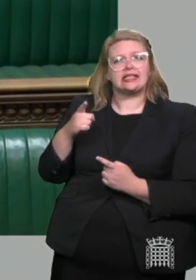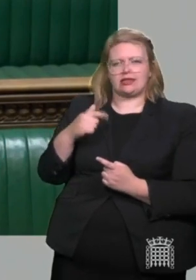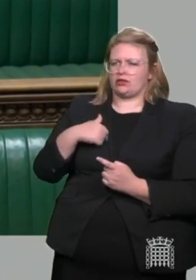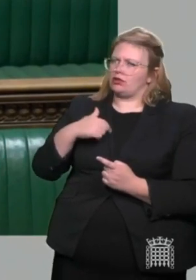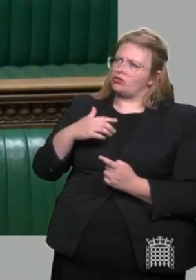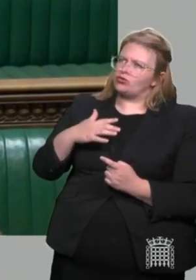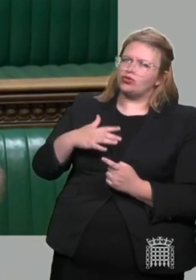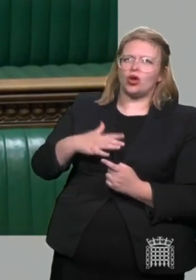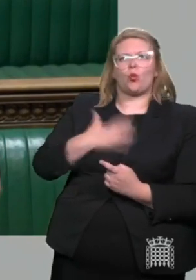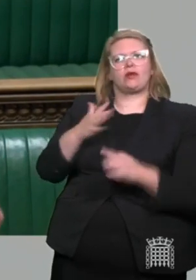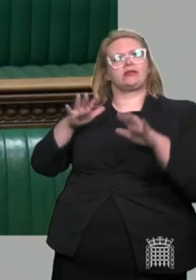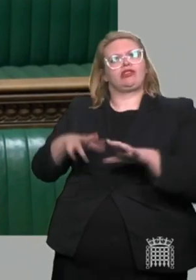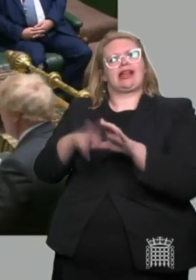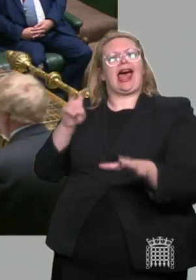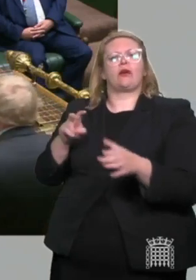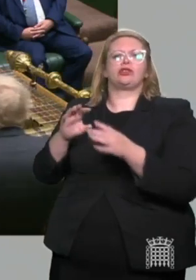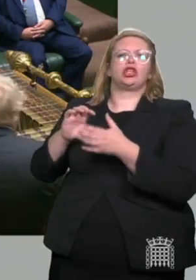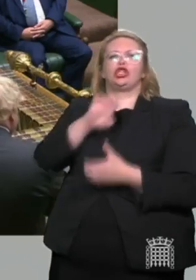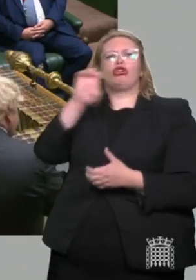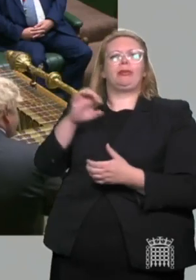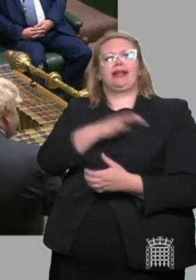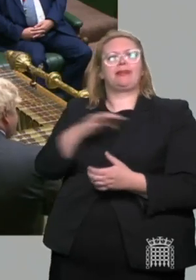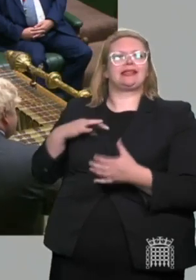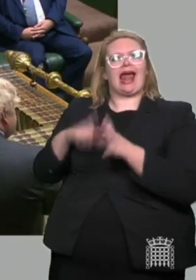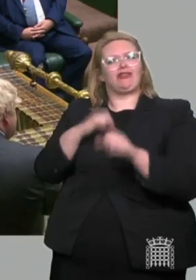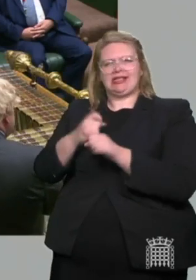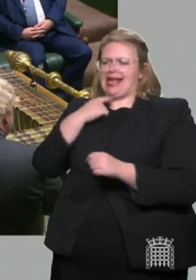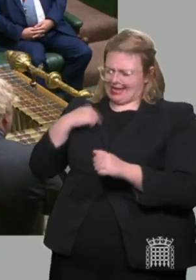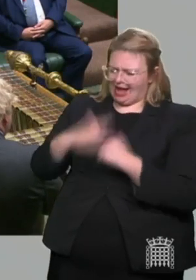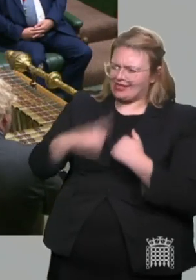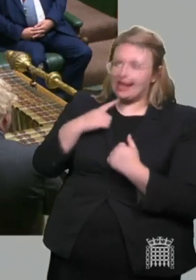Medicines Agency—a fact that he was then forced to retract—and that leaving the European Medicines